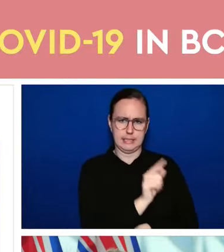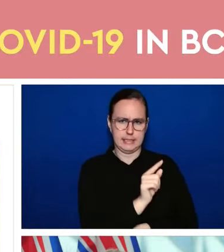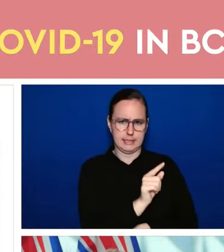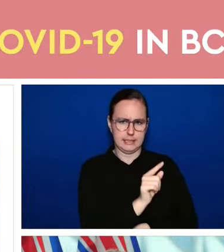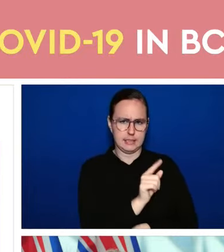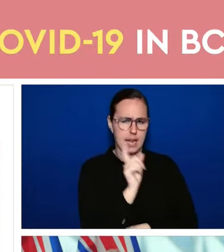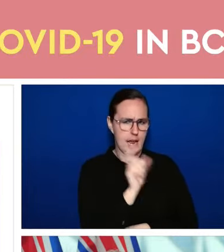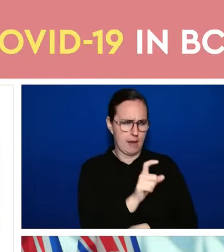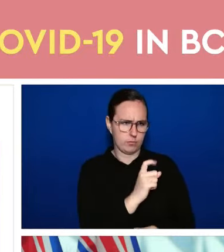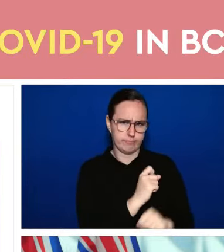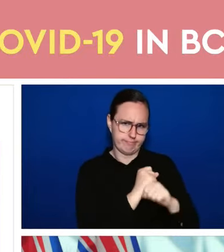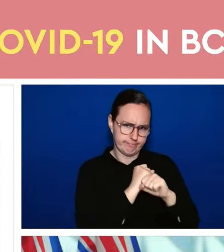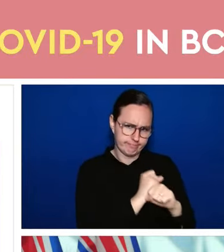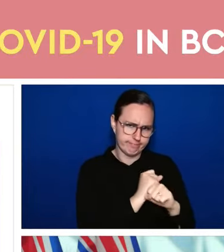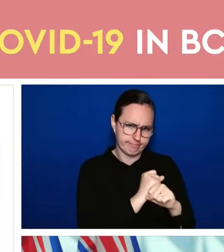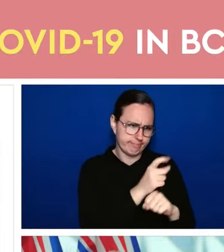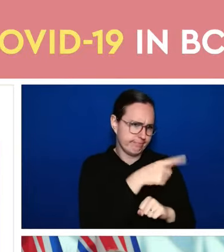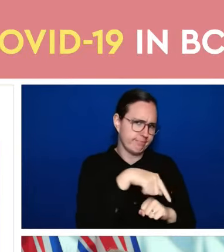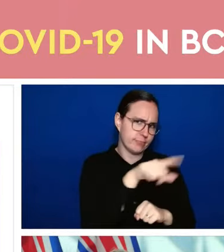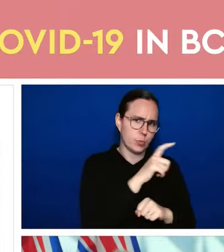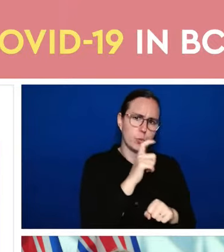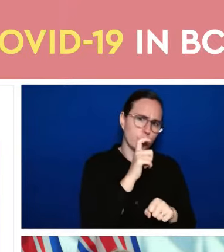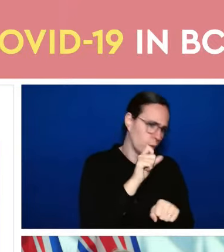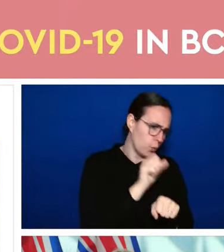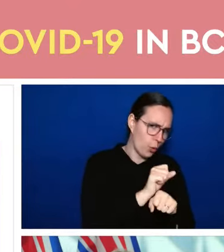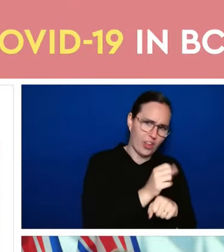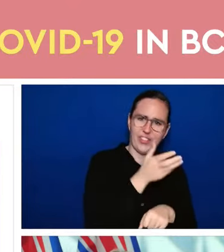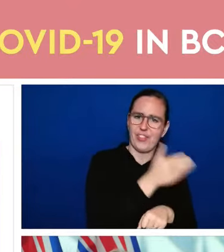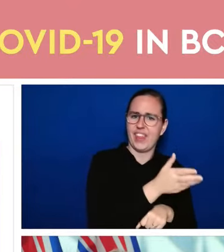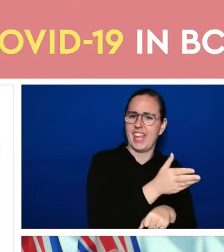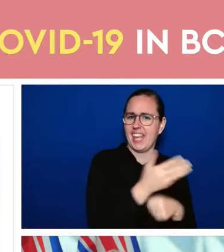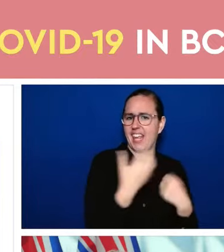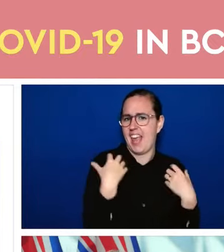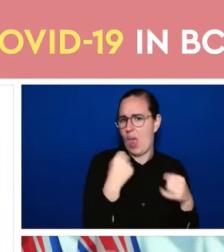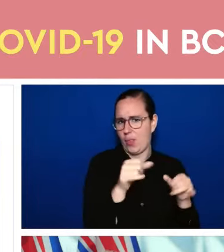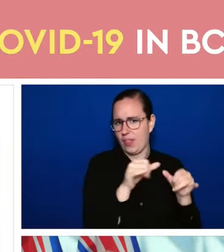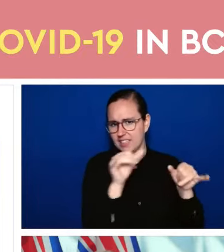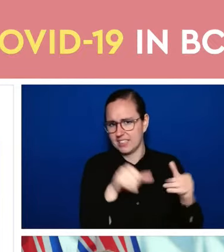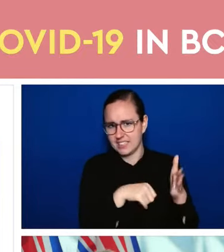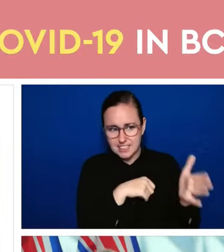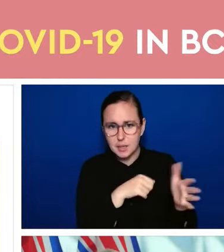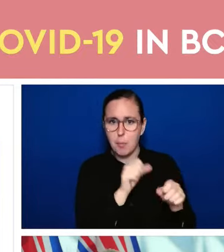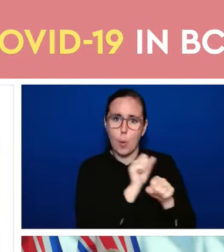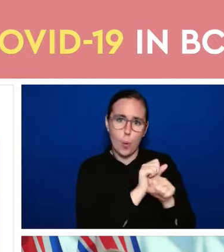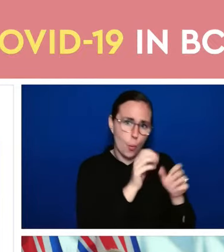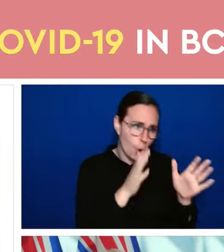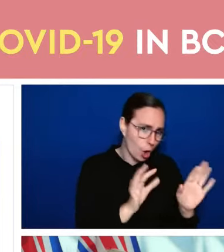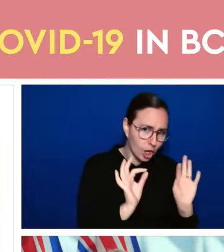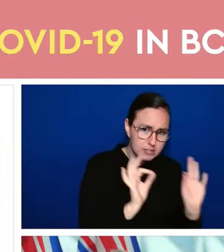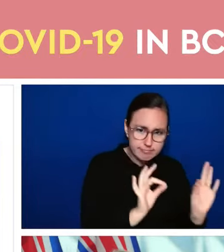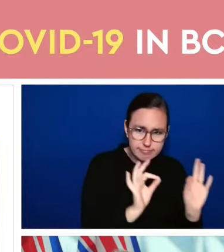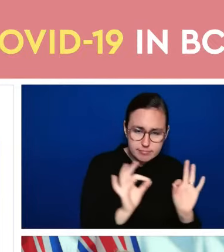Both against covered and influenza end the on going continuing use of infection